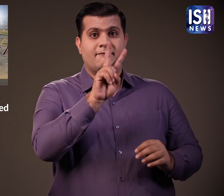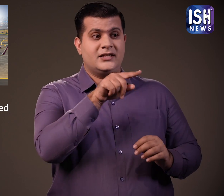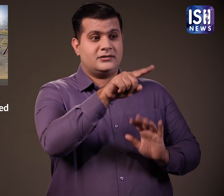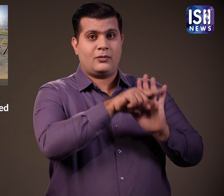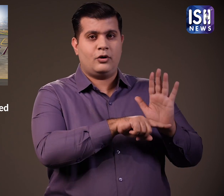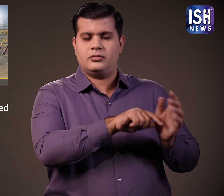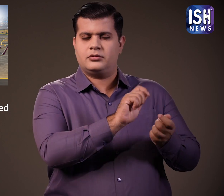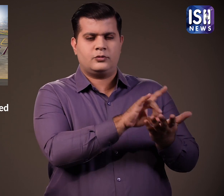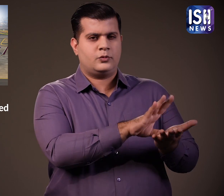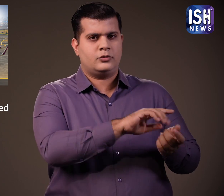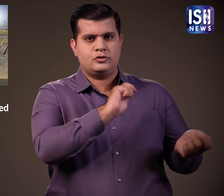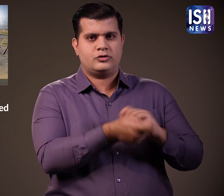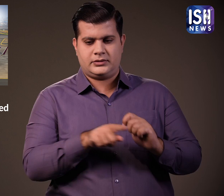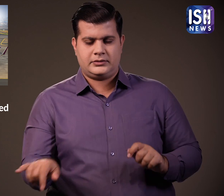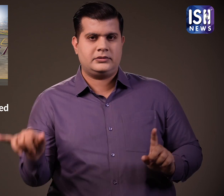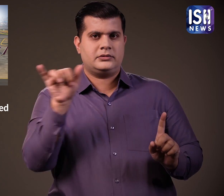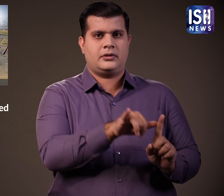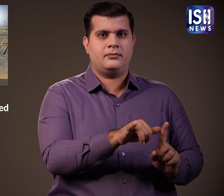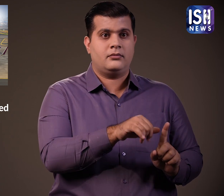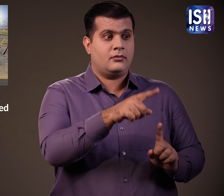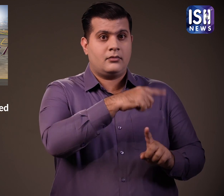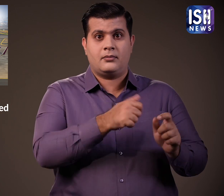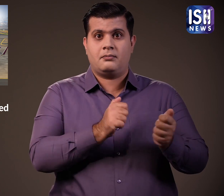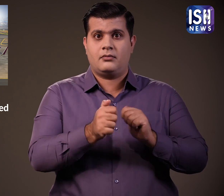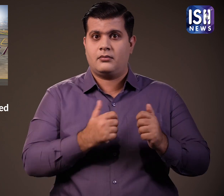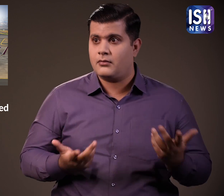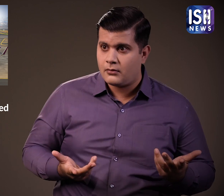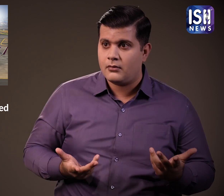Tata Sons applied the same pay structure to Vistara as well, leaving the pilots bewildered.